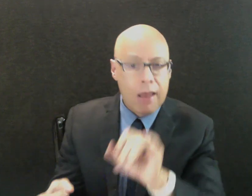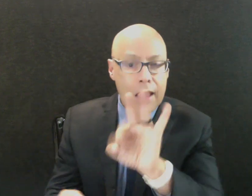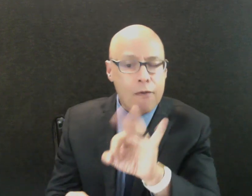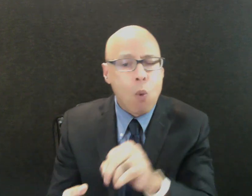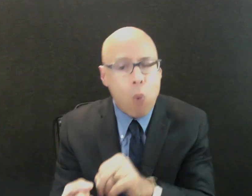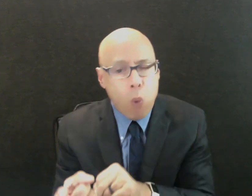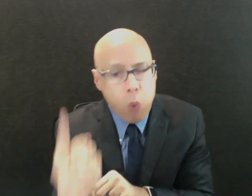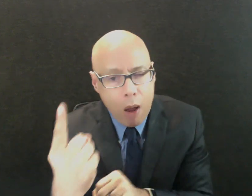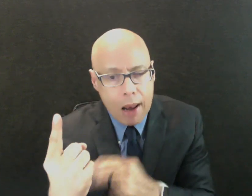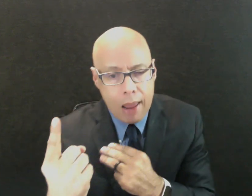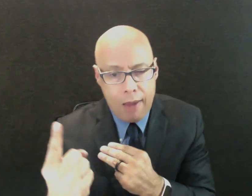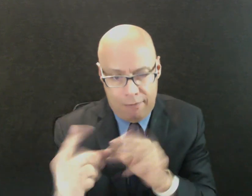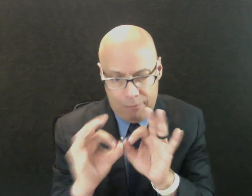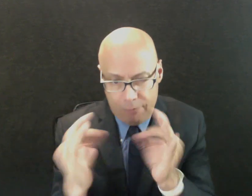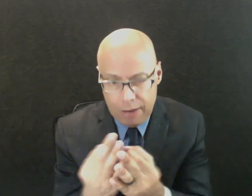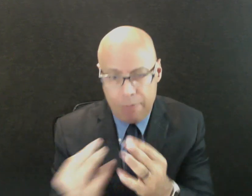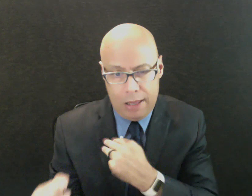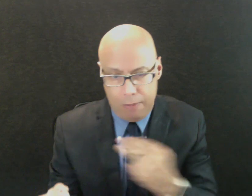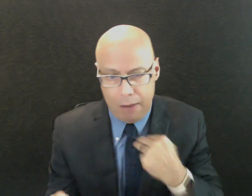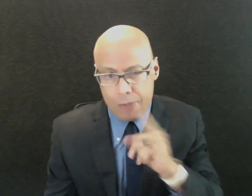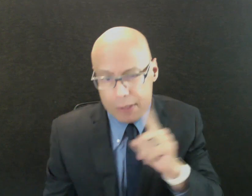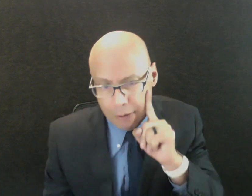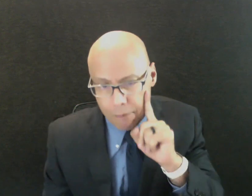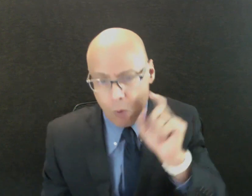family member is deaf or hard of hearing.